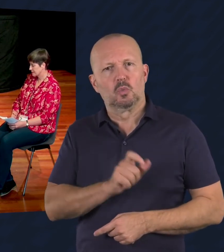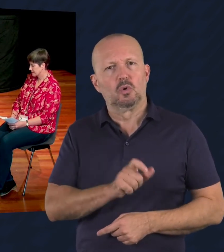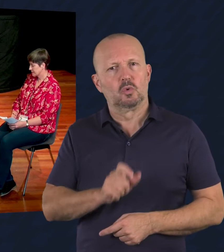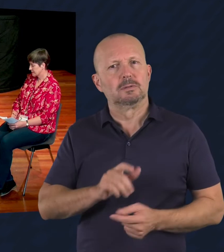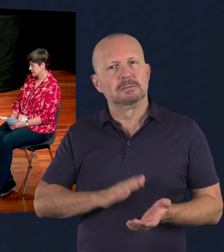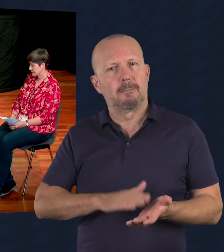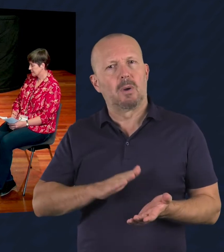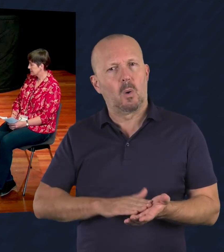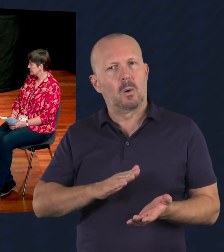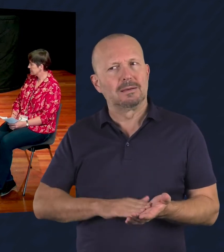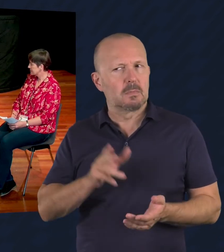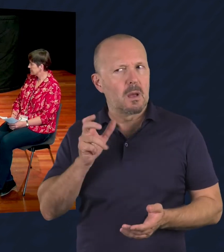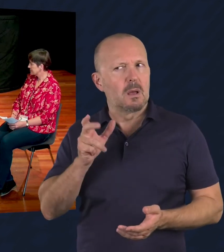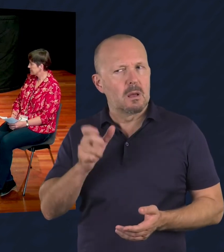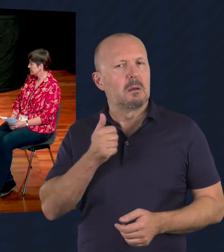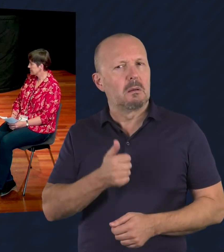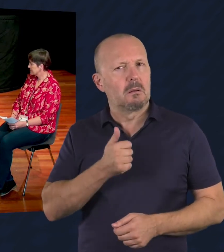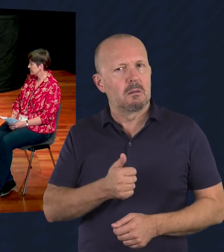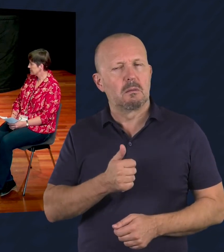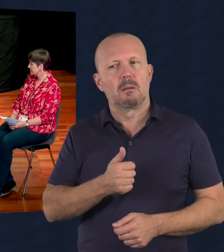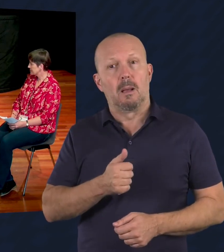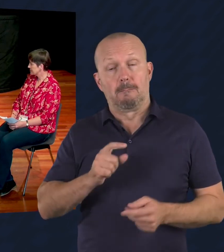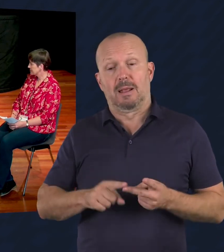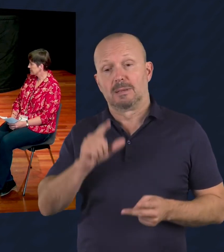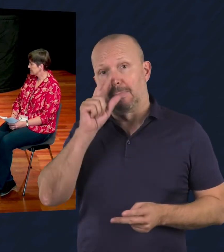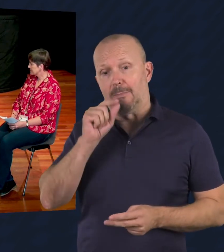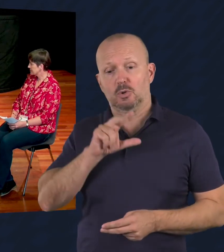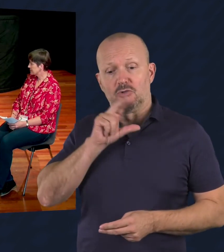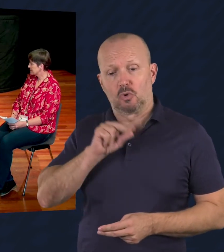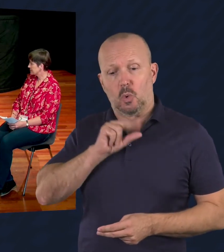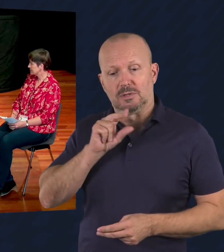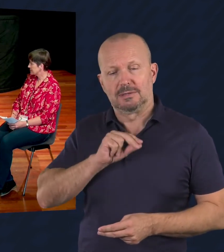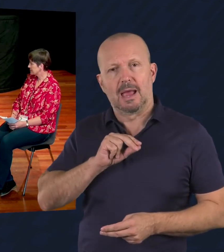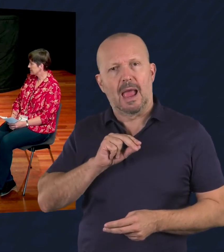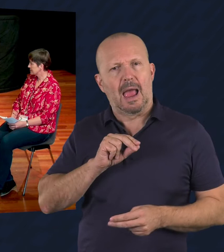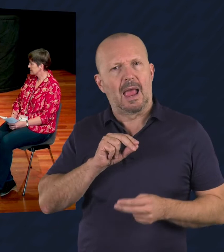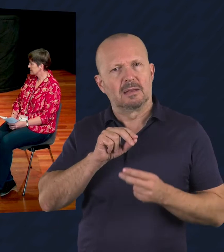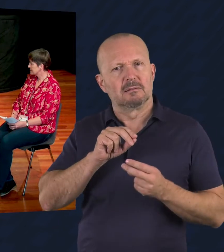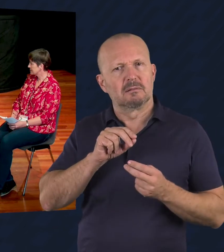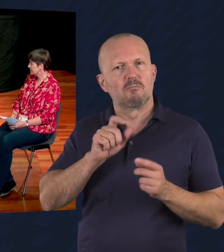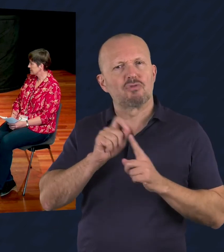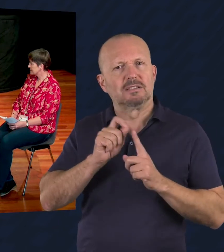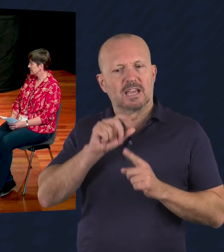your writing needs to be able to be recorded with elocution